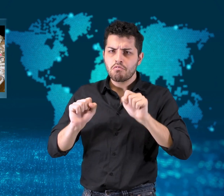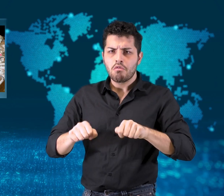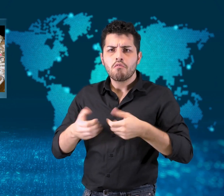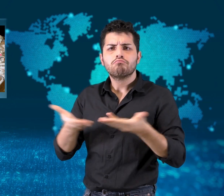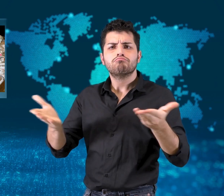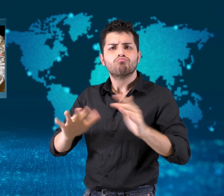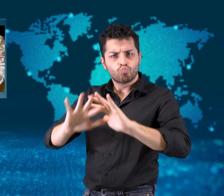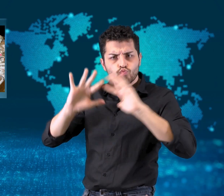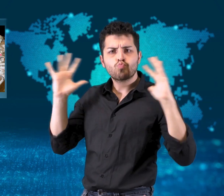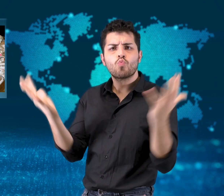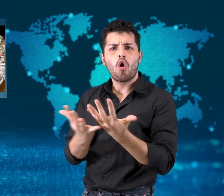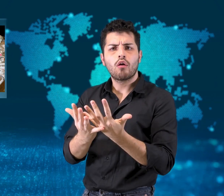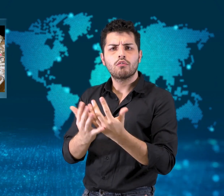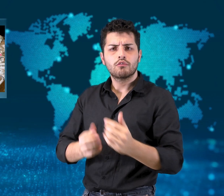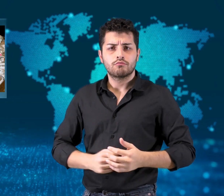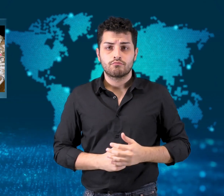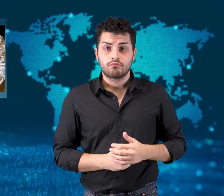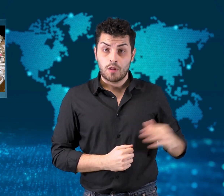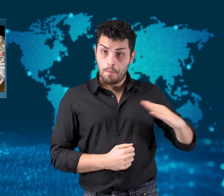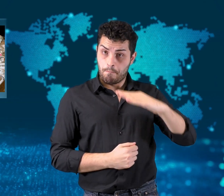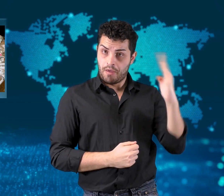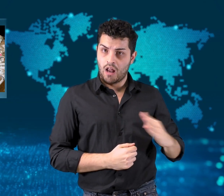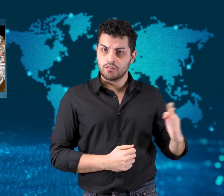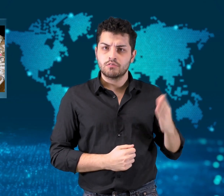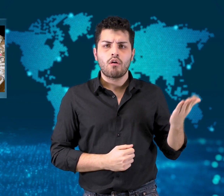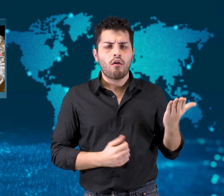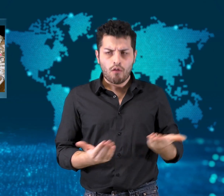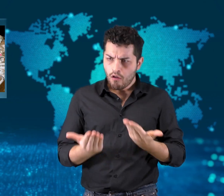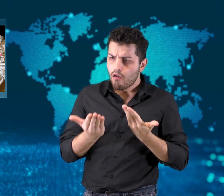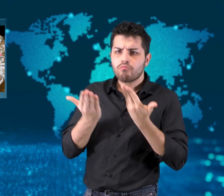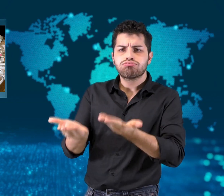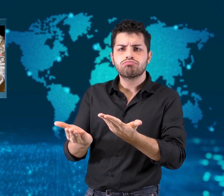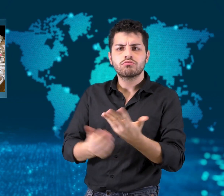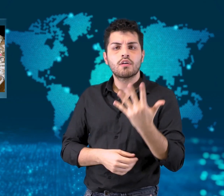most promising vaccine in the world.